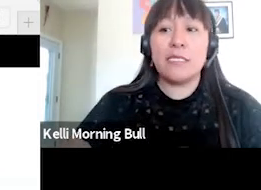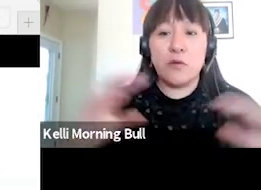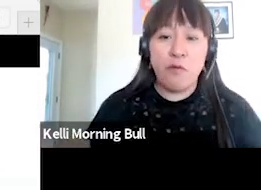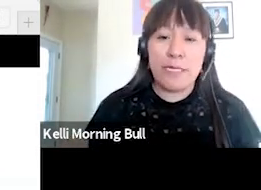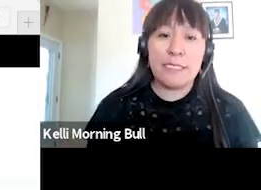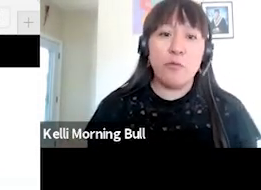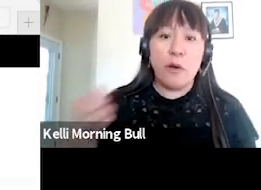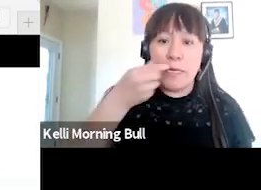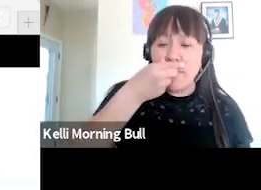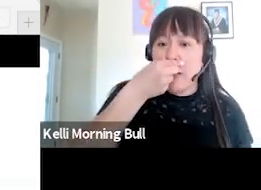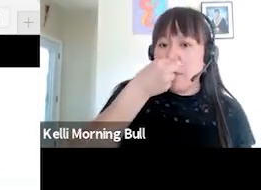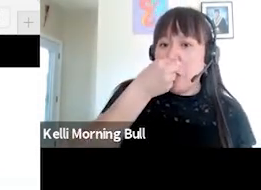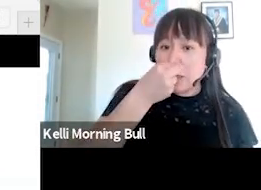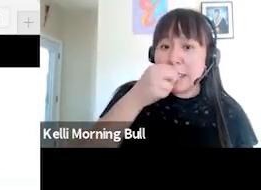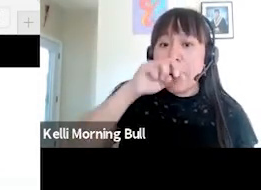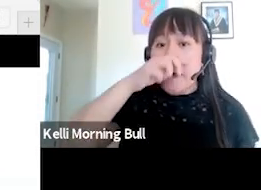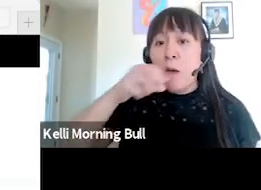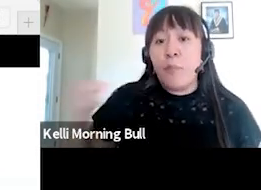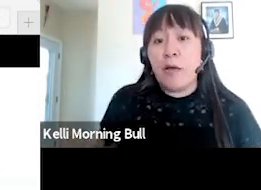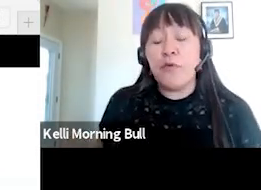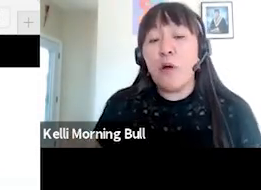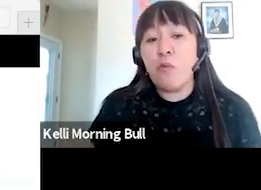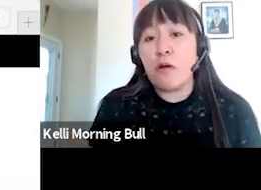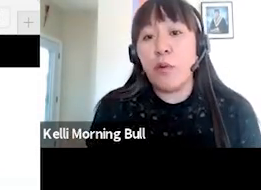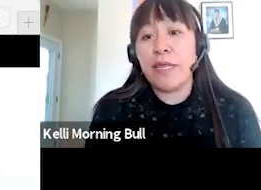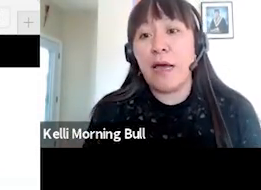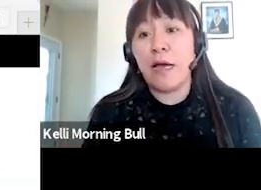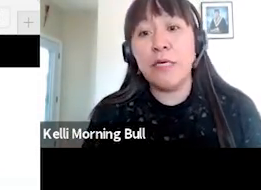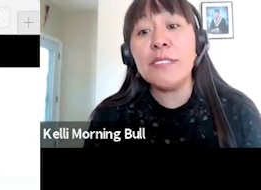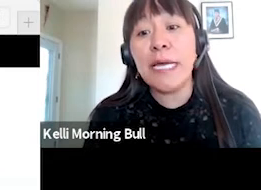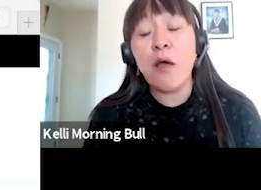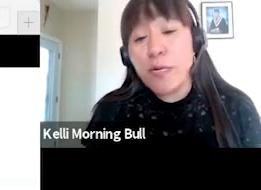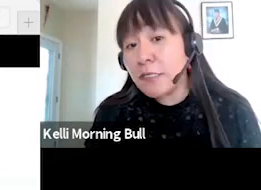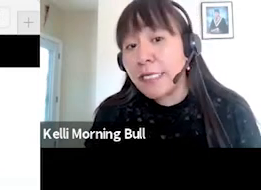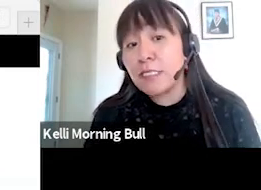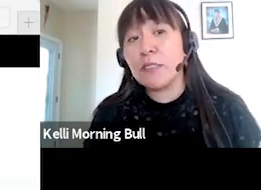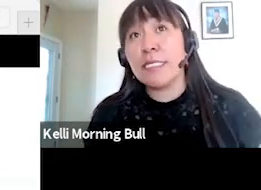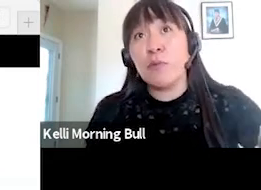sort of what we what we've called it. But through our work with USAY, originally, this this was